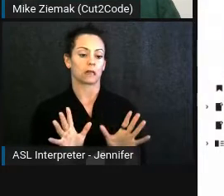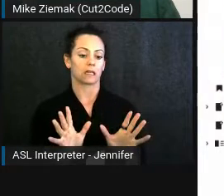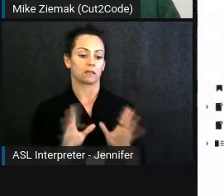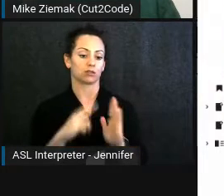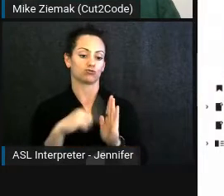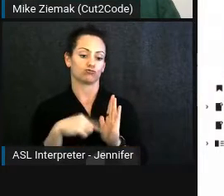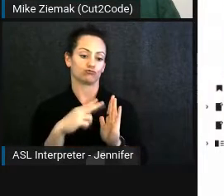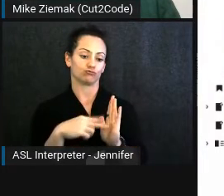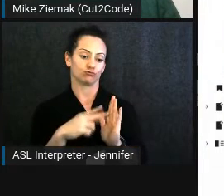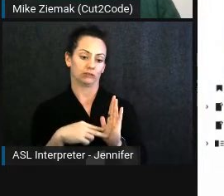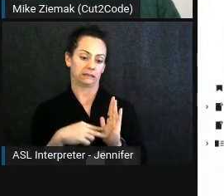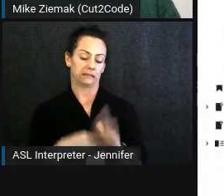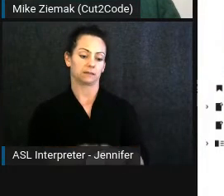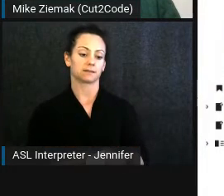This should be helpful.